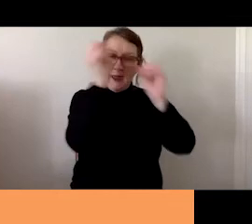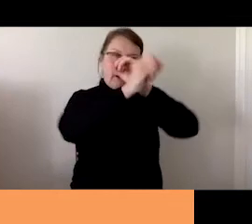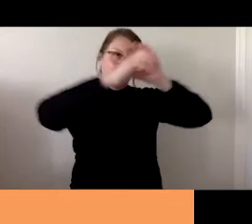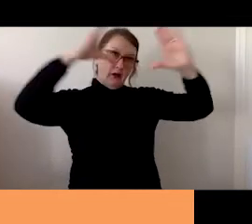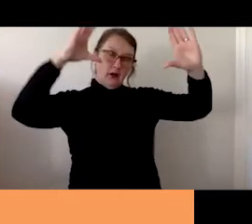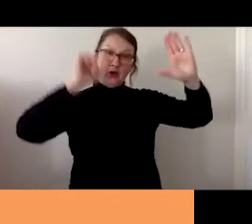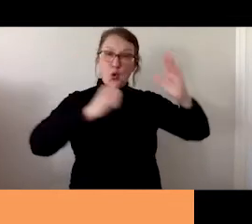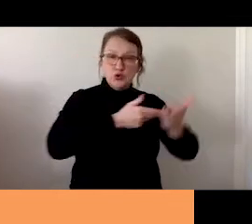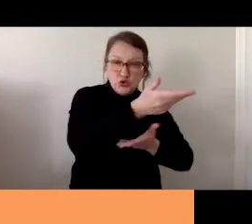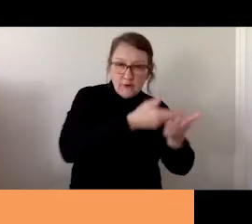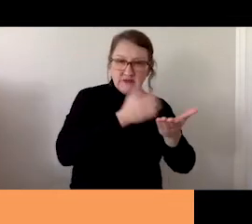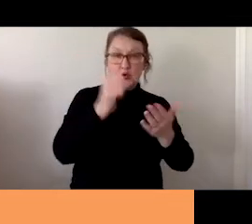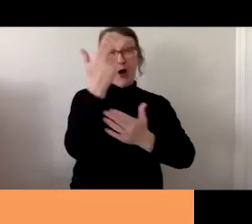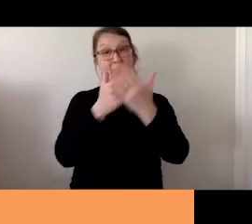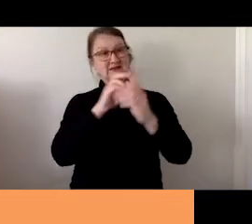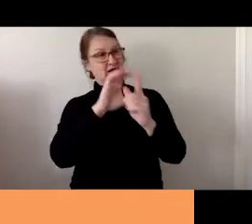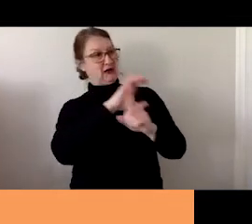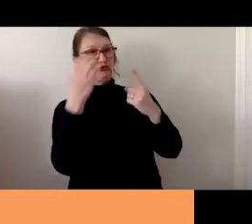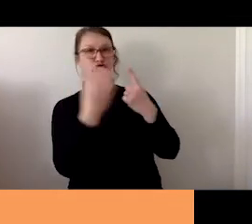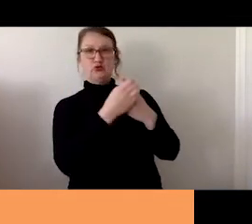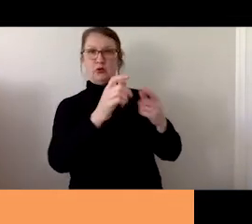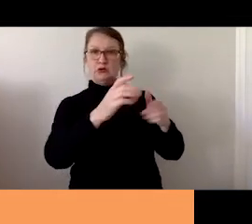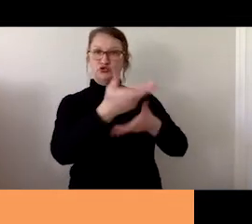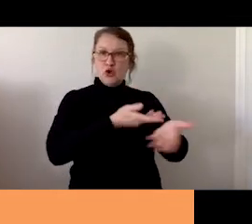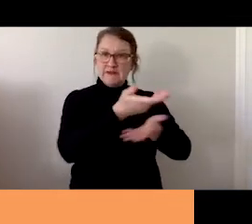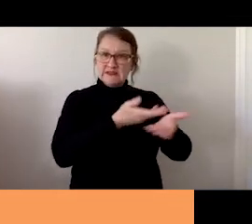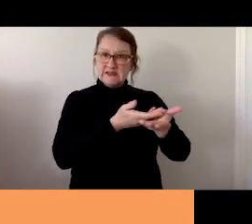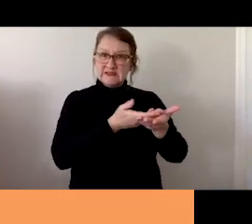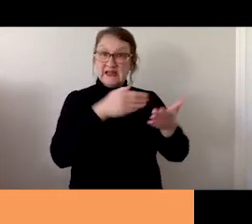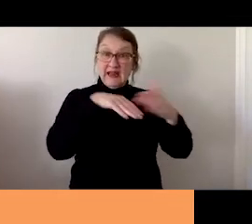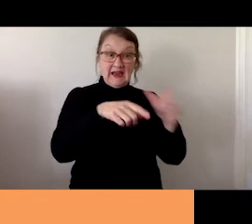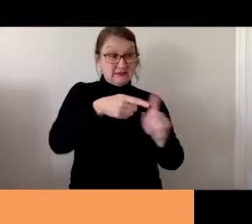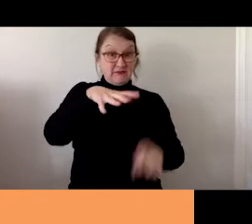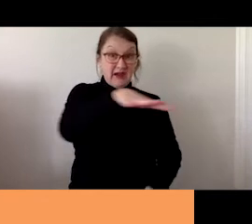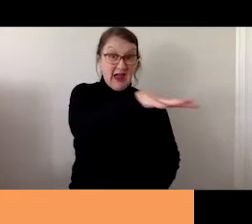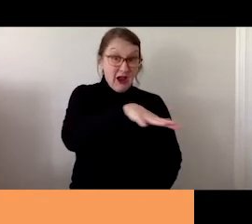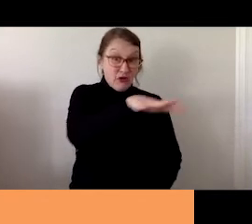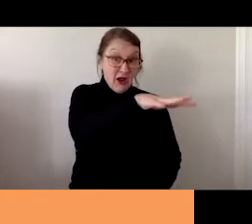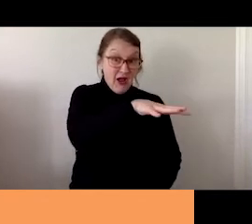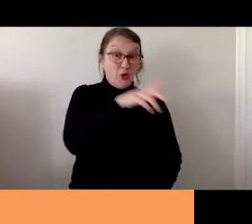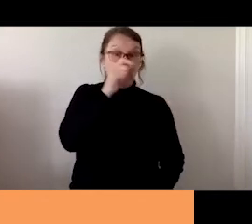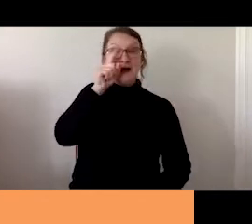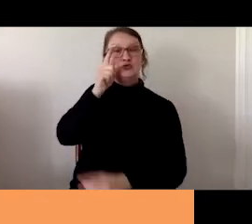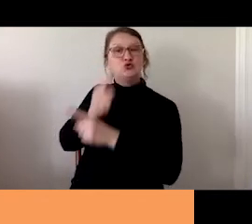arts and cultural effects, on an electorate, you start to get political currency to talk to ministers and their advisors about